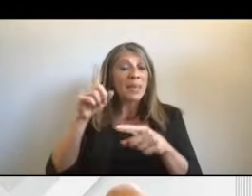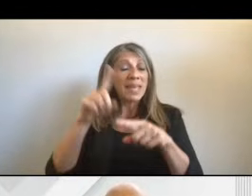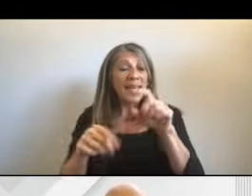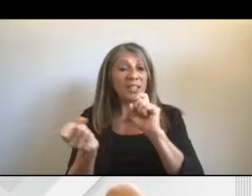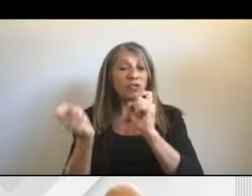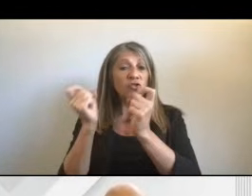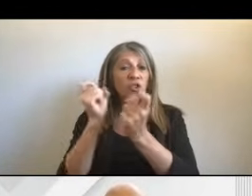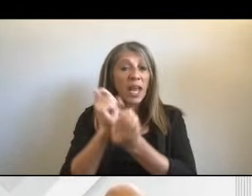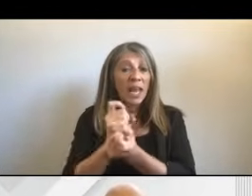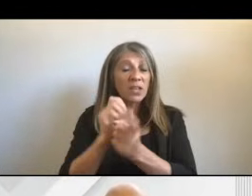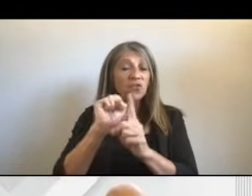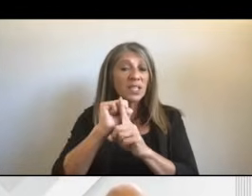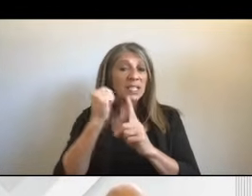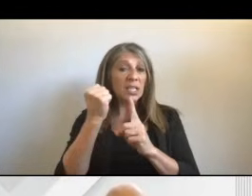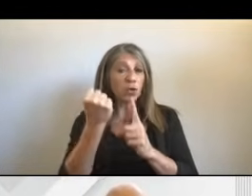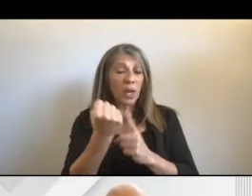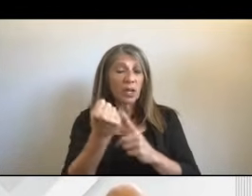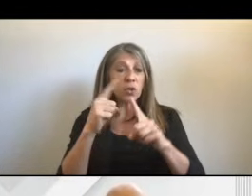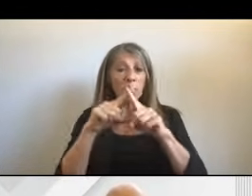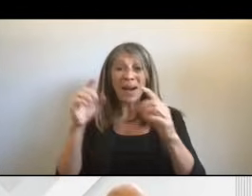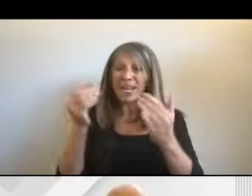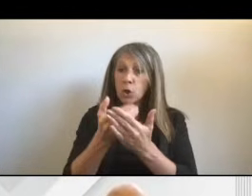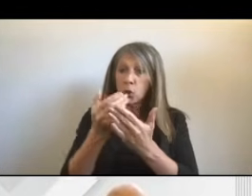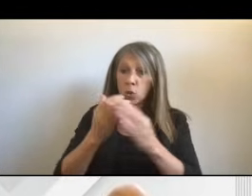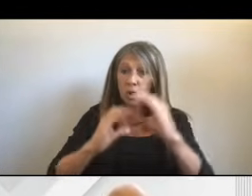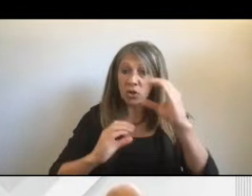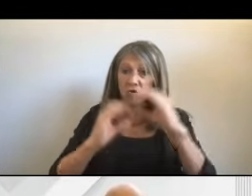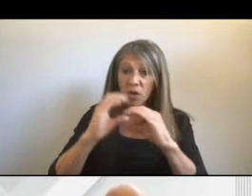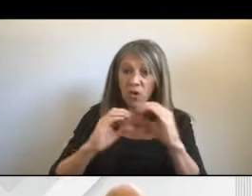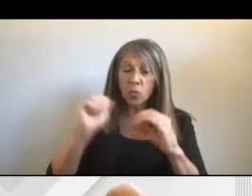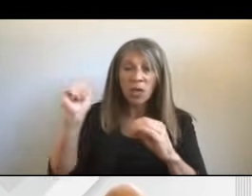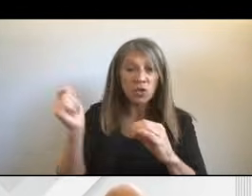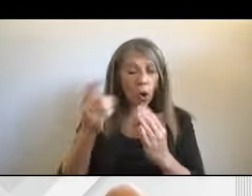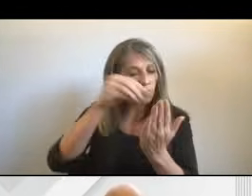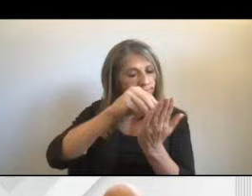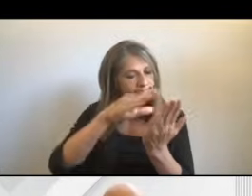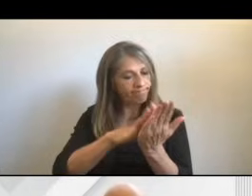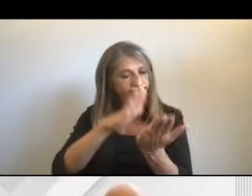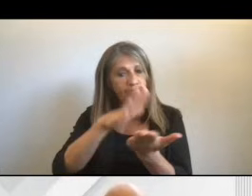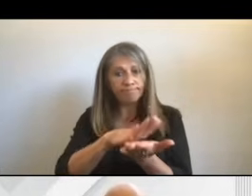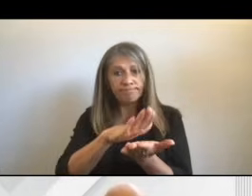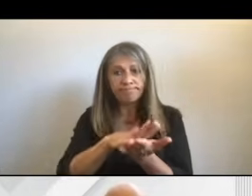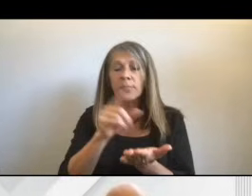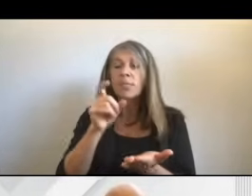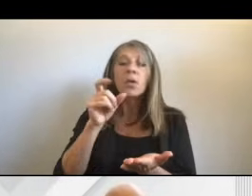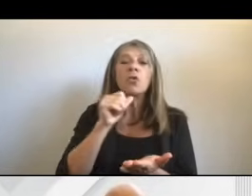the situation. But in new construction, when it's all on paper, there shouldn't be an excuse not